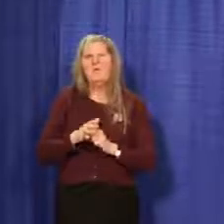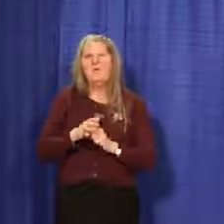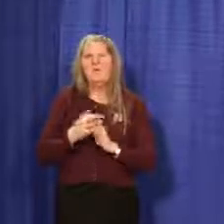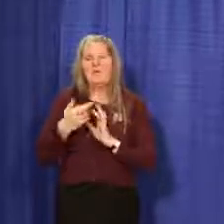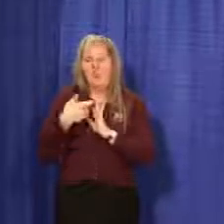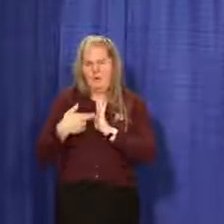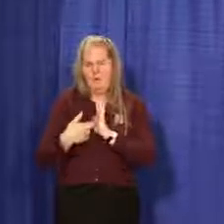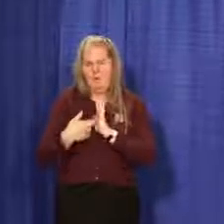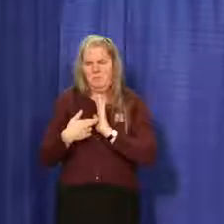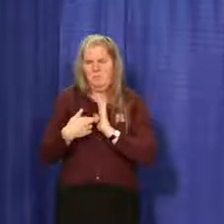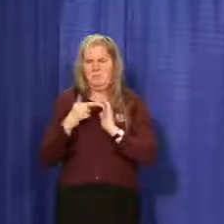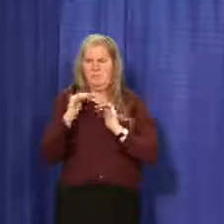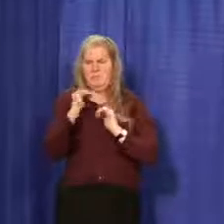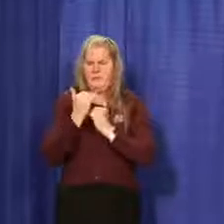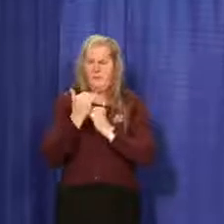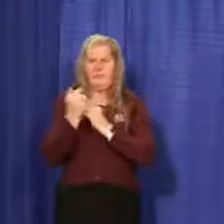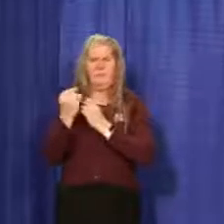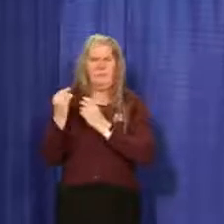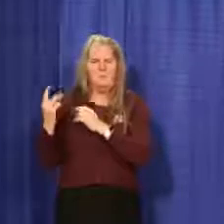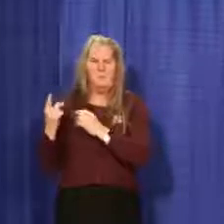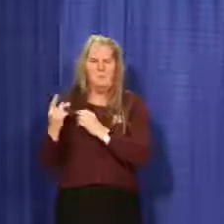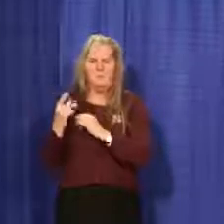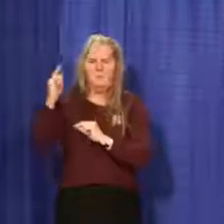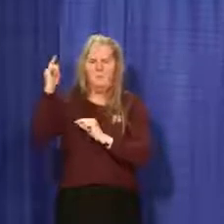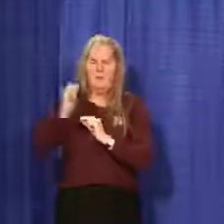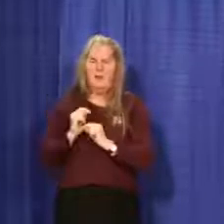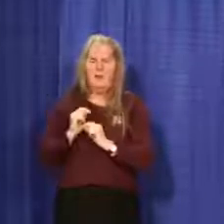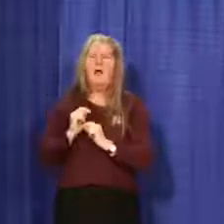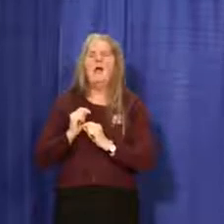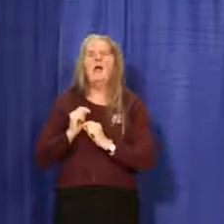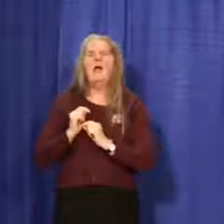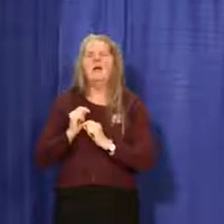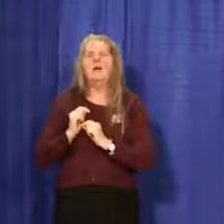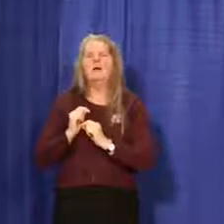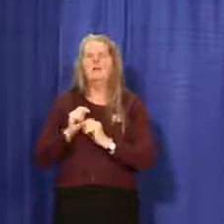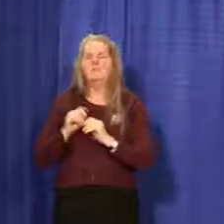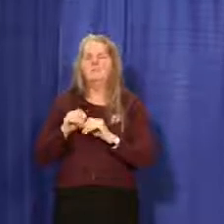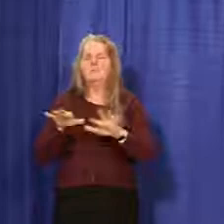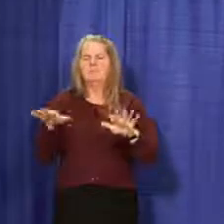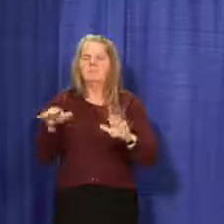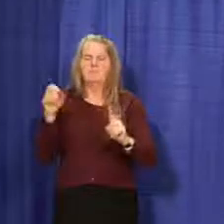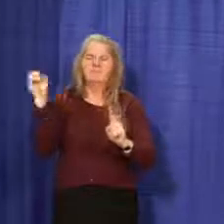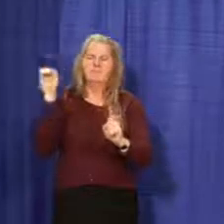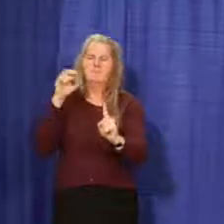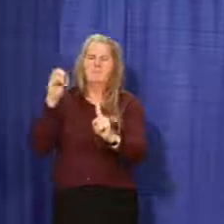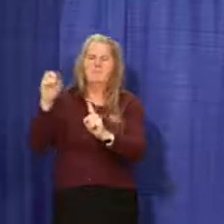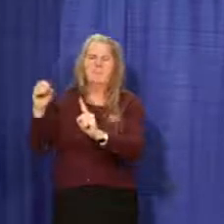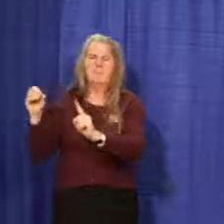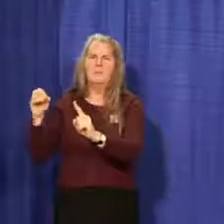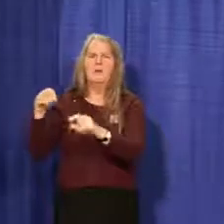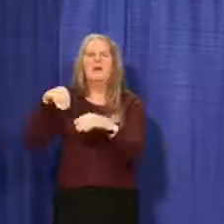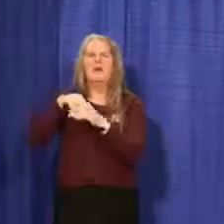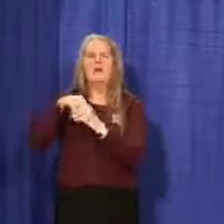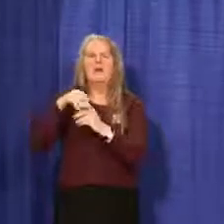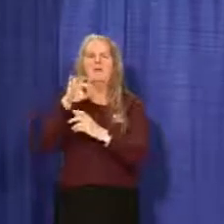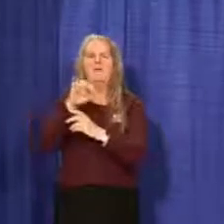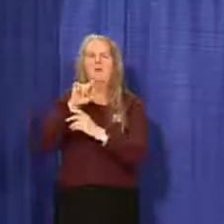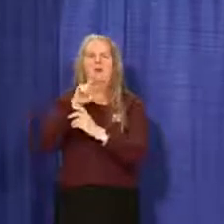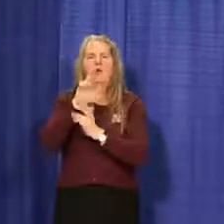and precautions have been implemented to limit possible exposure to residents. And adjustments have been made